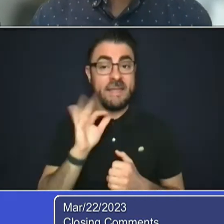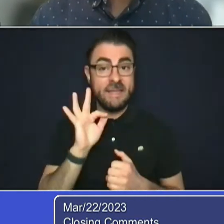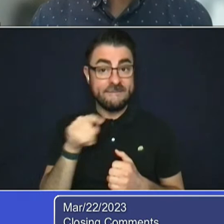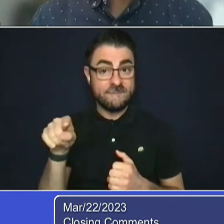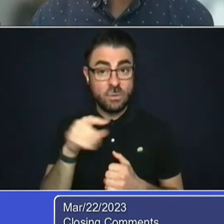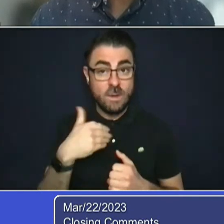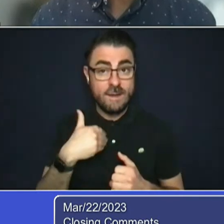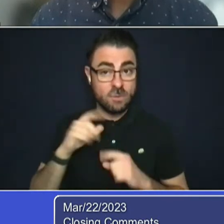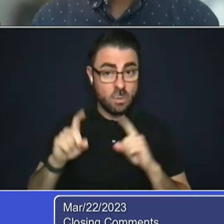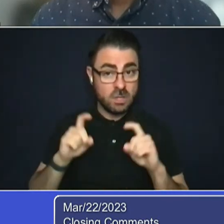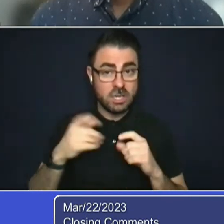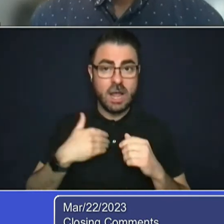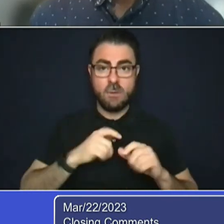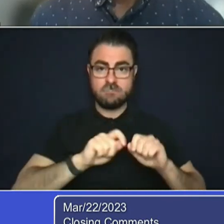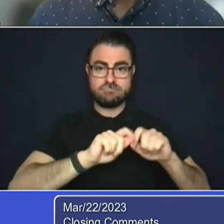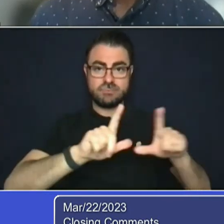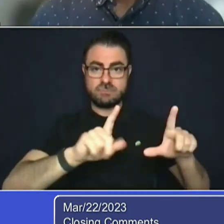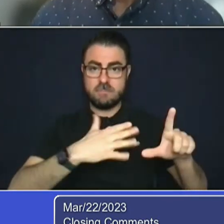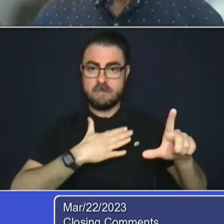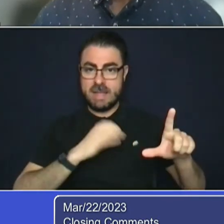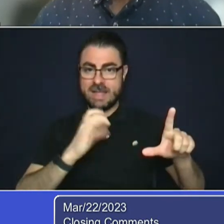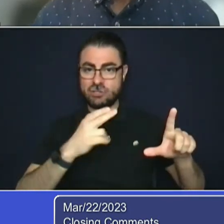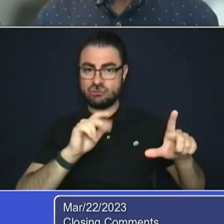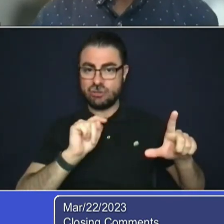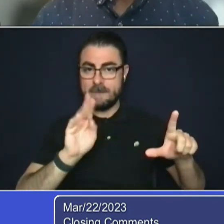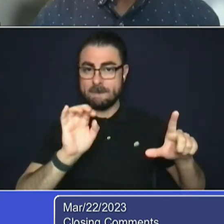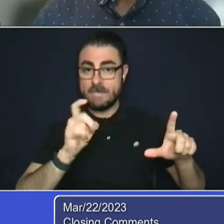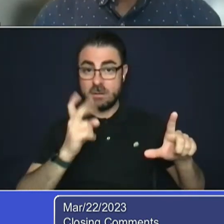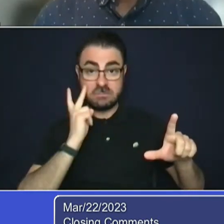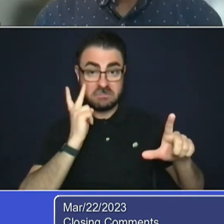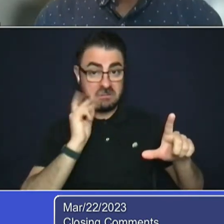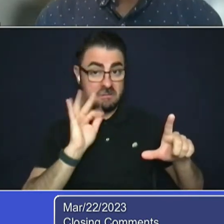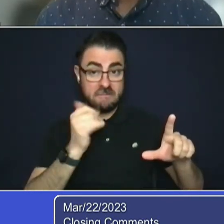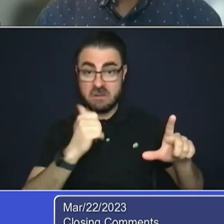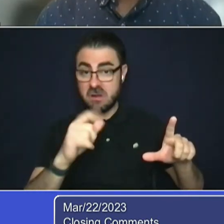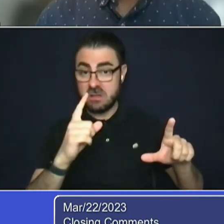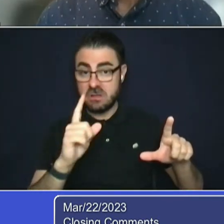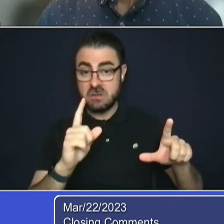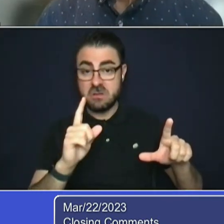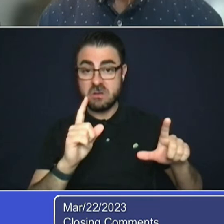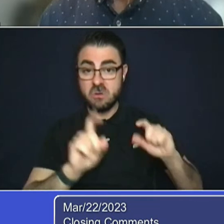PLEASE, IF YOU HAVE A QUESTION, I'M GOING TO TRY TO